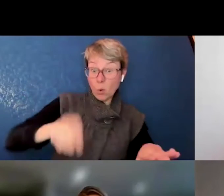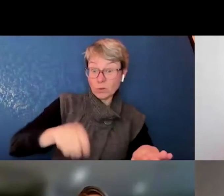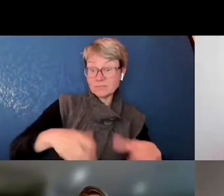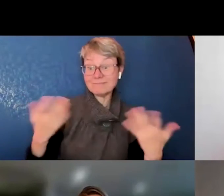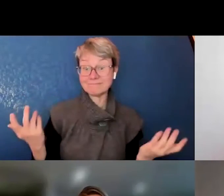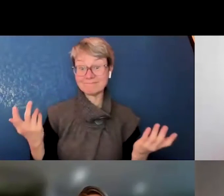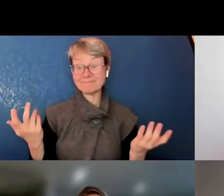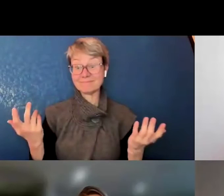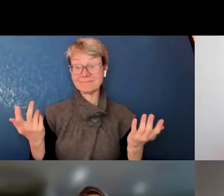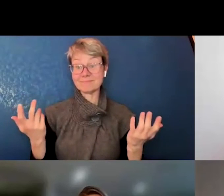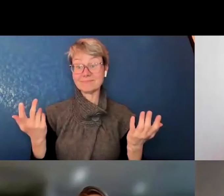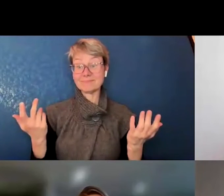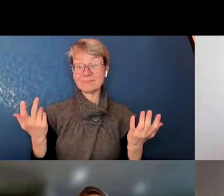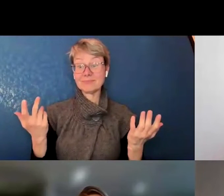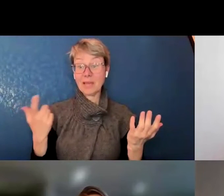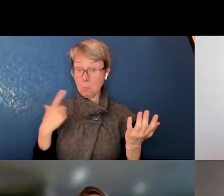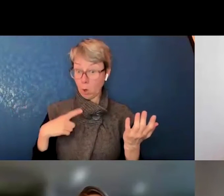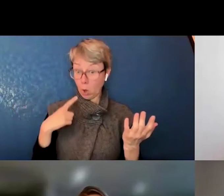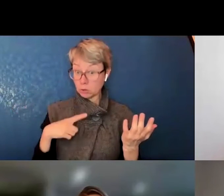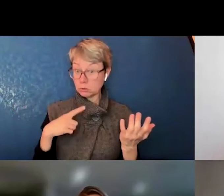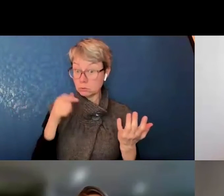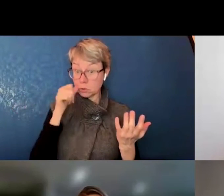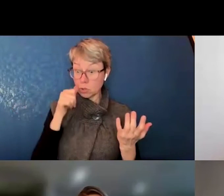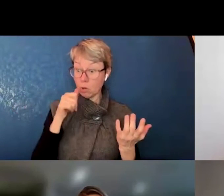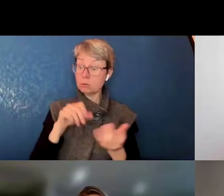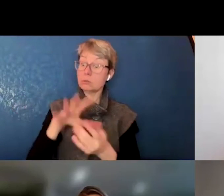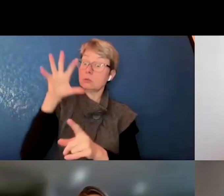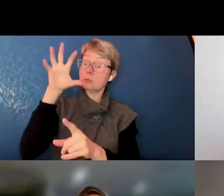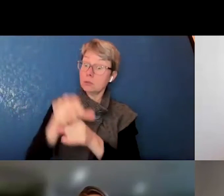judge or a jury then they are presumed innocent until proven guilty right so the the pressure is